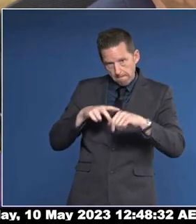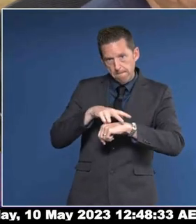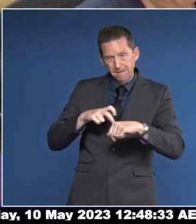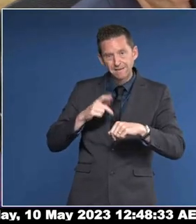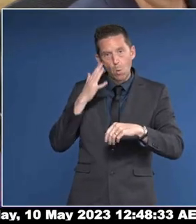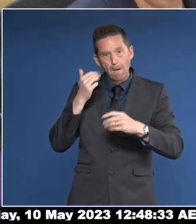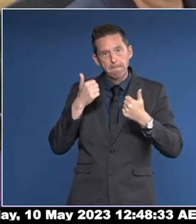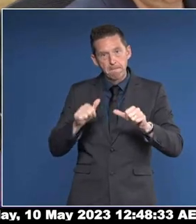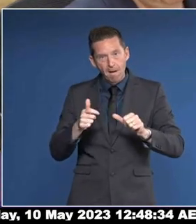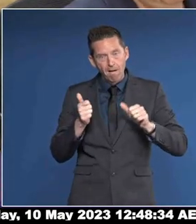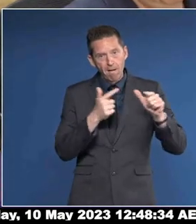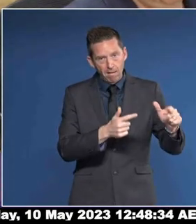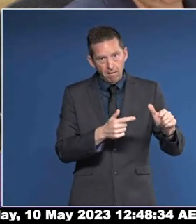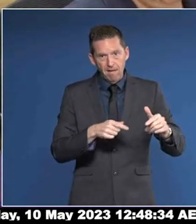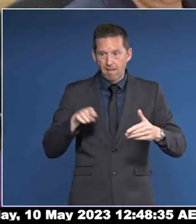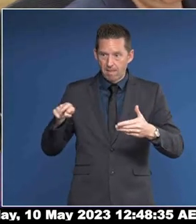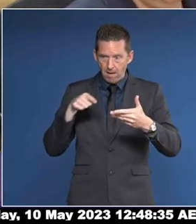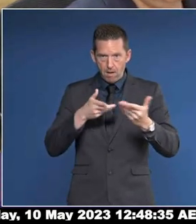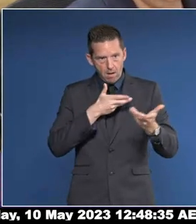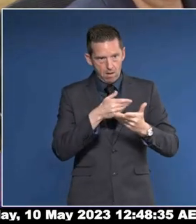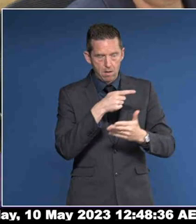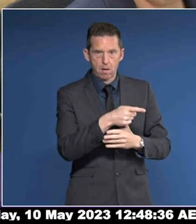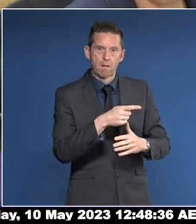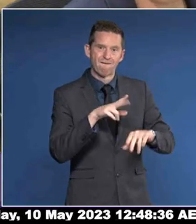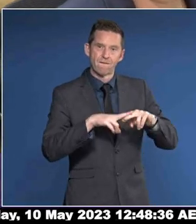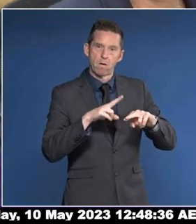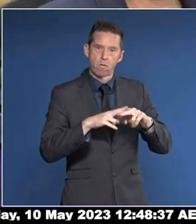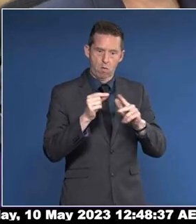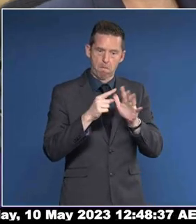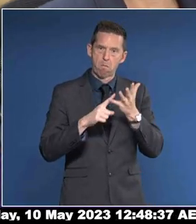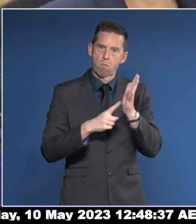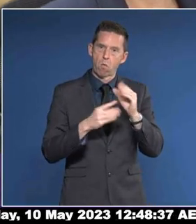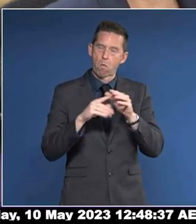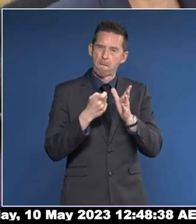their engagement was with Paul Barrett and there's nothing to indicate that the police